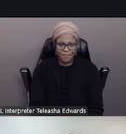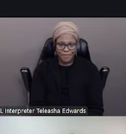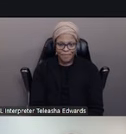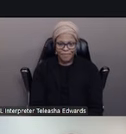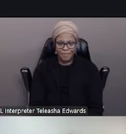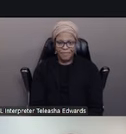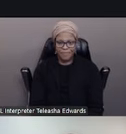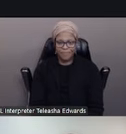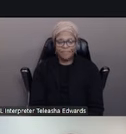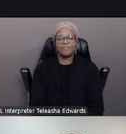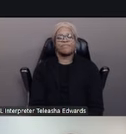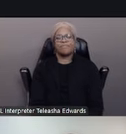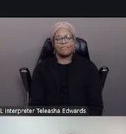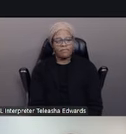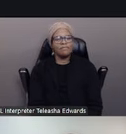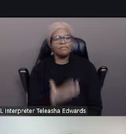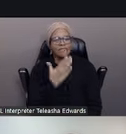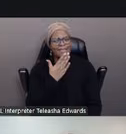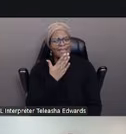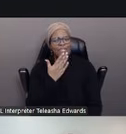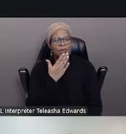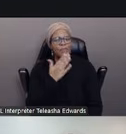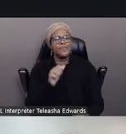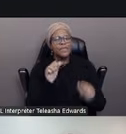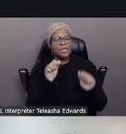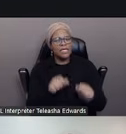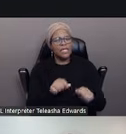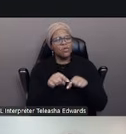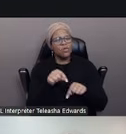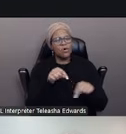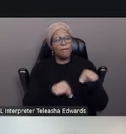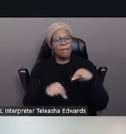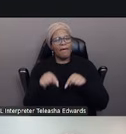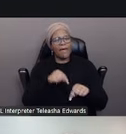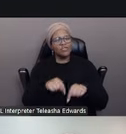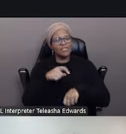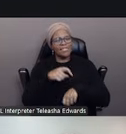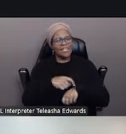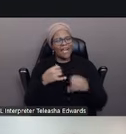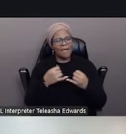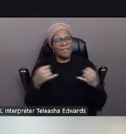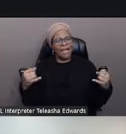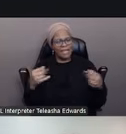Thank you. Could you go back to the timeline slide and just run through that again? And I